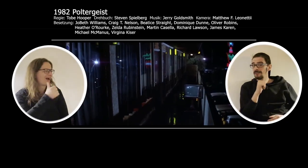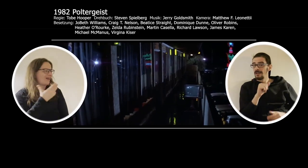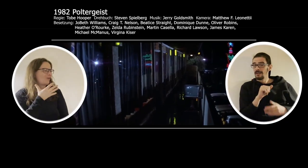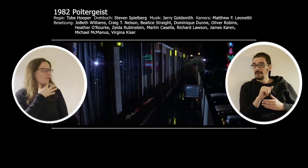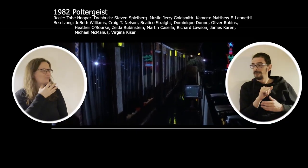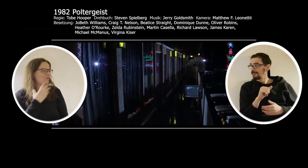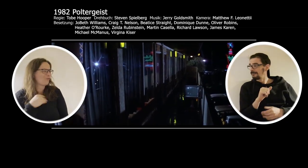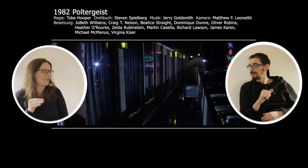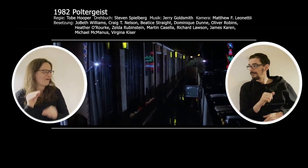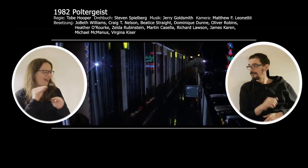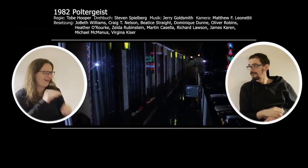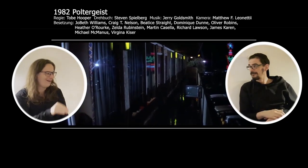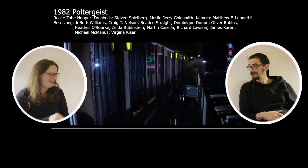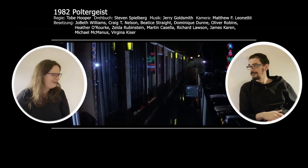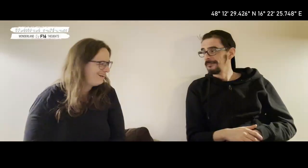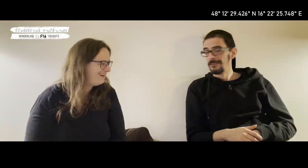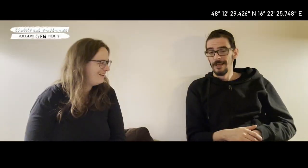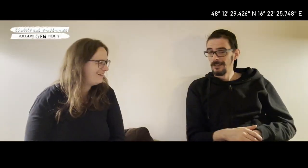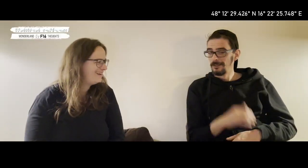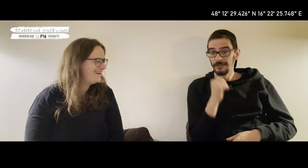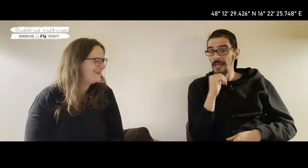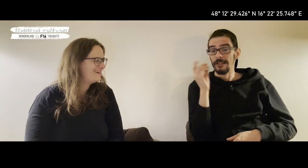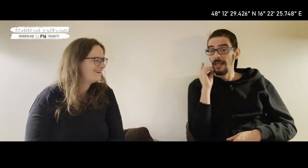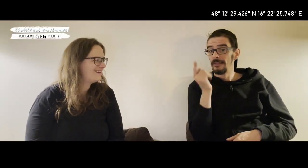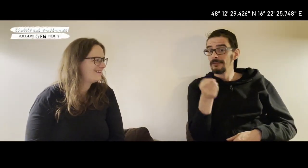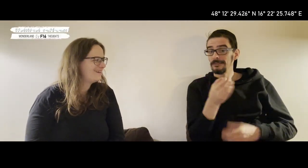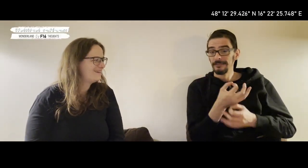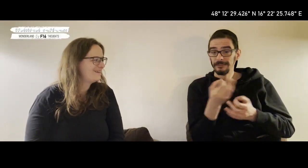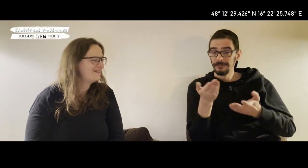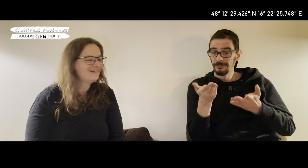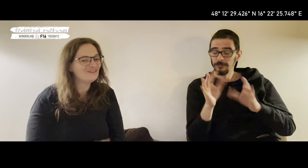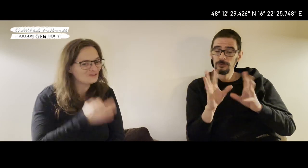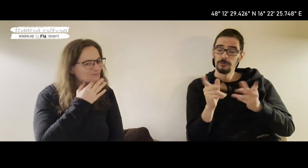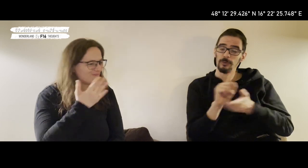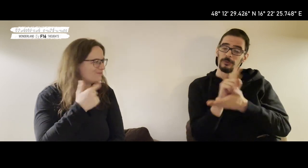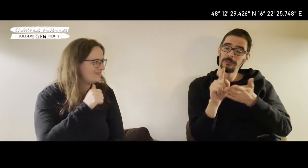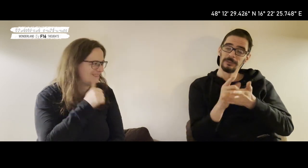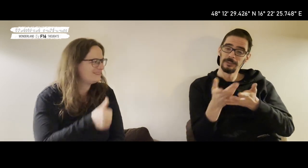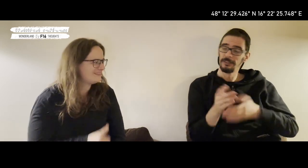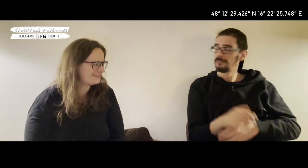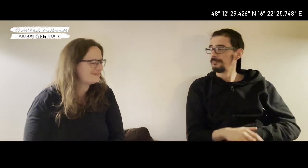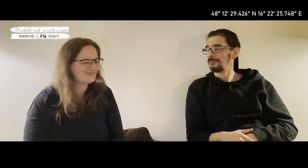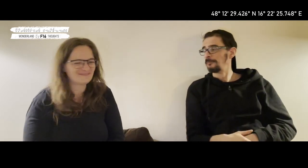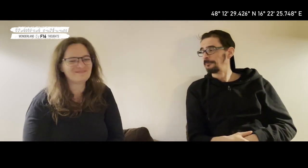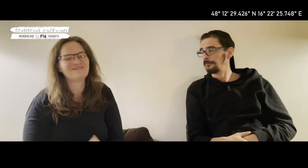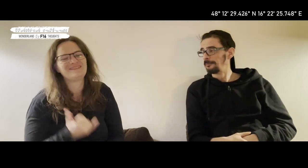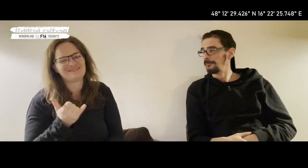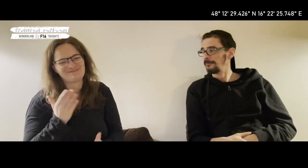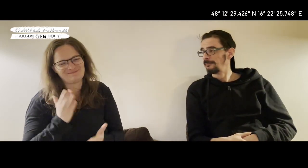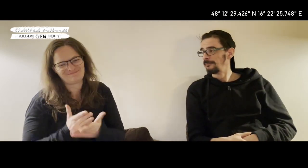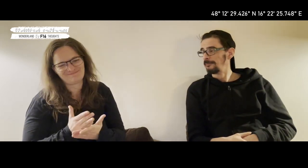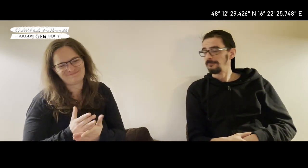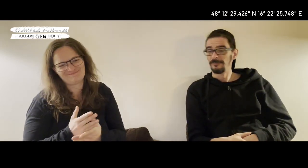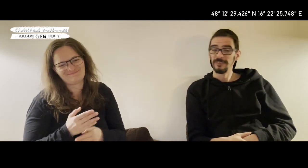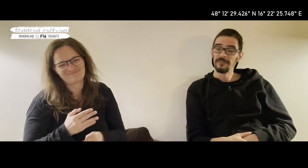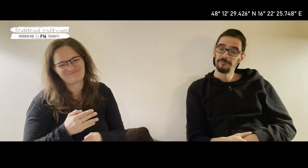The family certainly doesn’t want to move again. There were no cell phones or anything like that. Yes, that's right. - That was really a nice time.